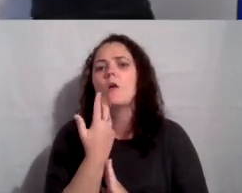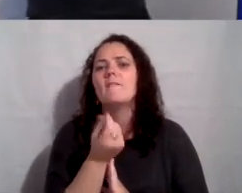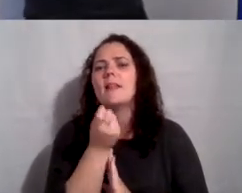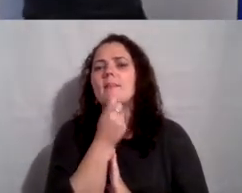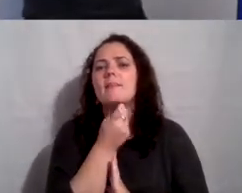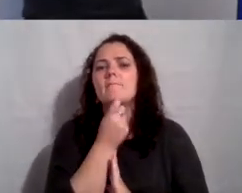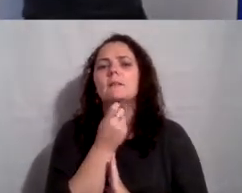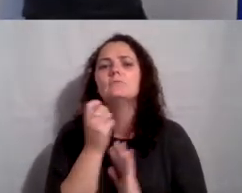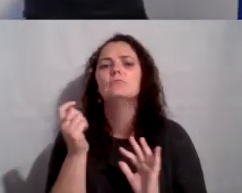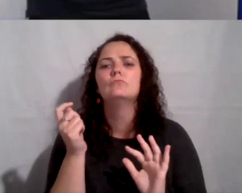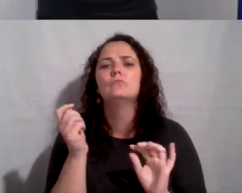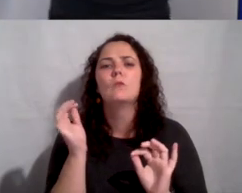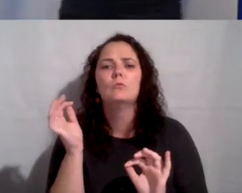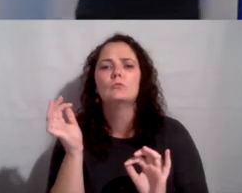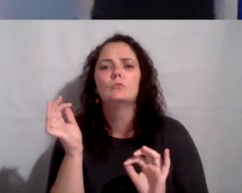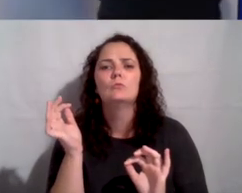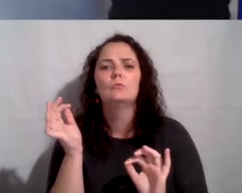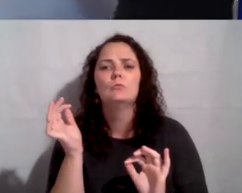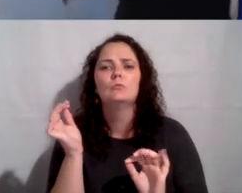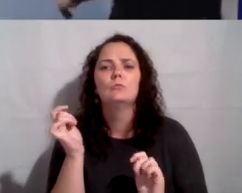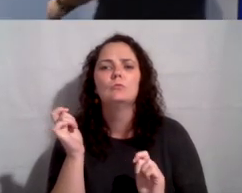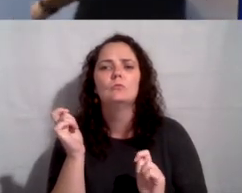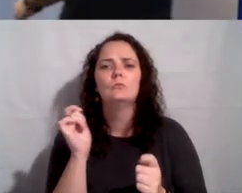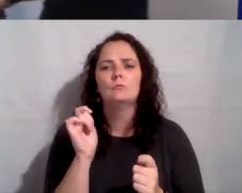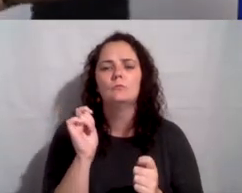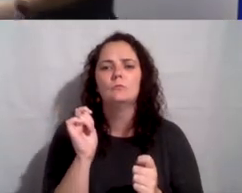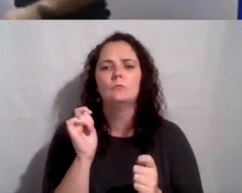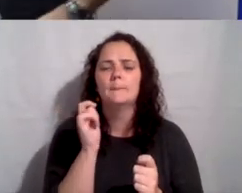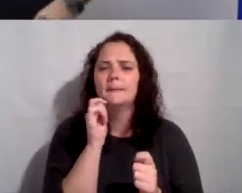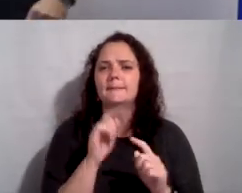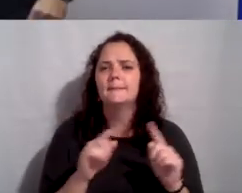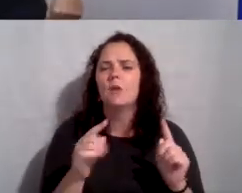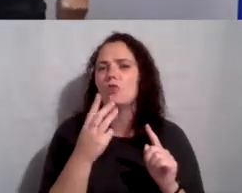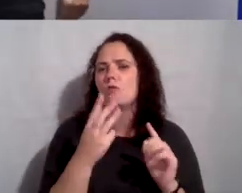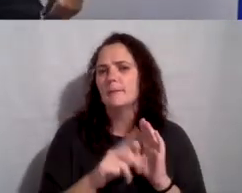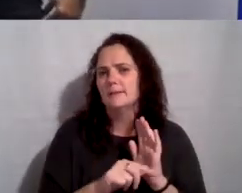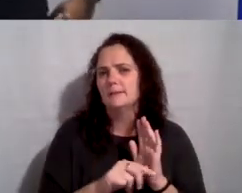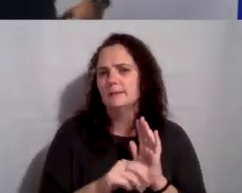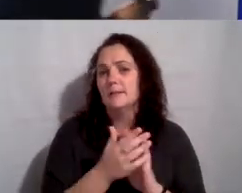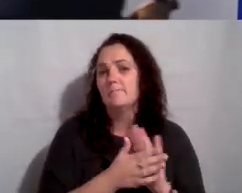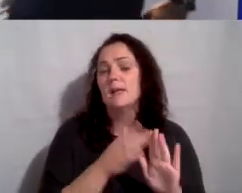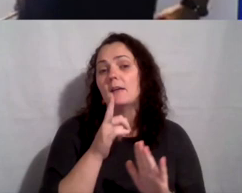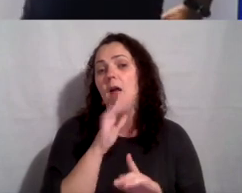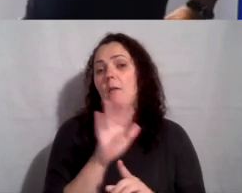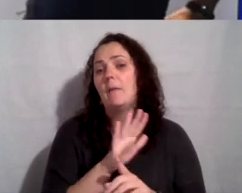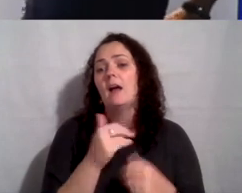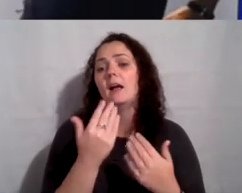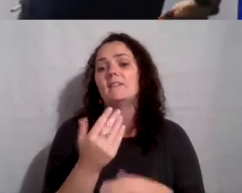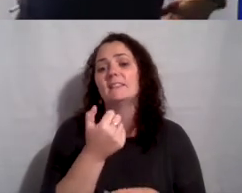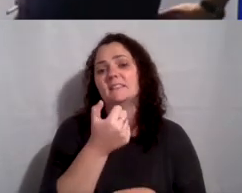variation in that pose and they're going to hold that slight variation for about three minutes. So you'll have about six minutes of drawing time